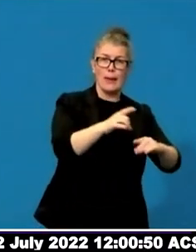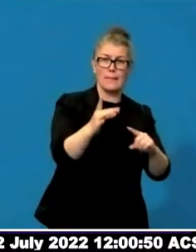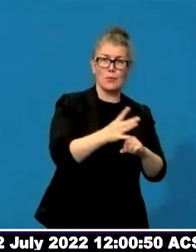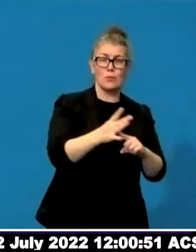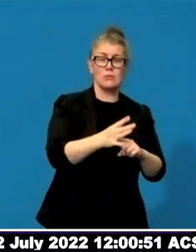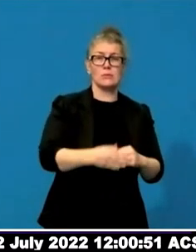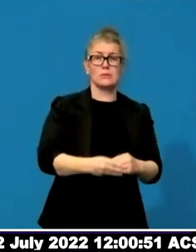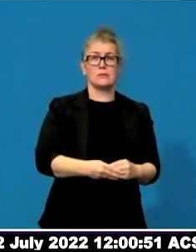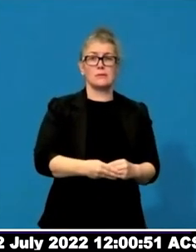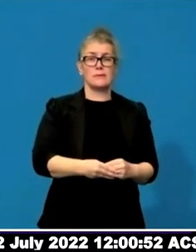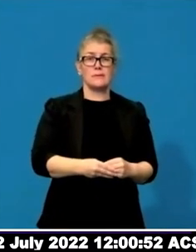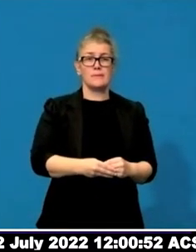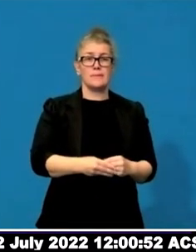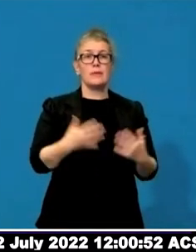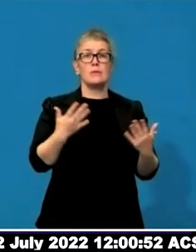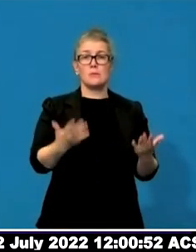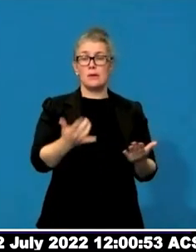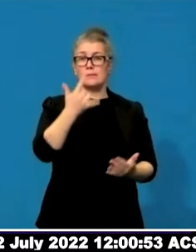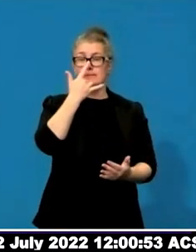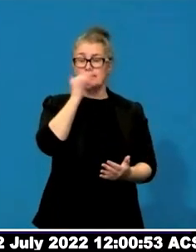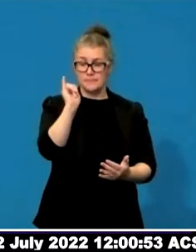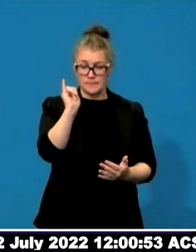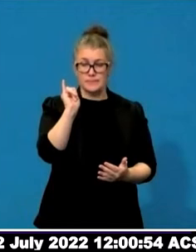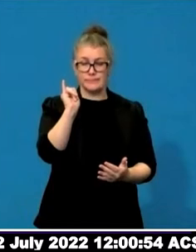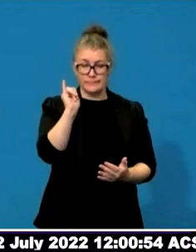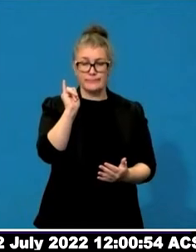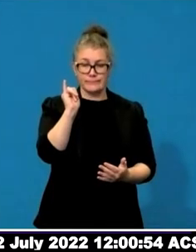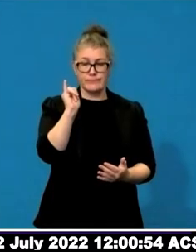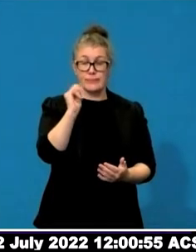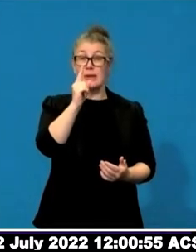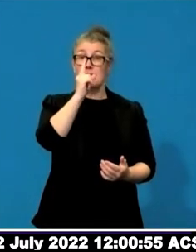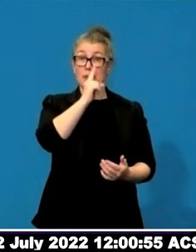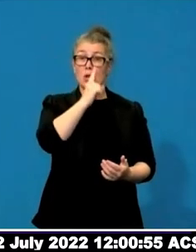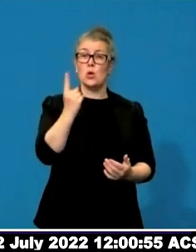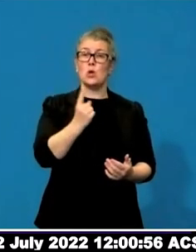particularly with people with higher support needs